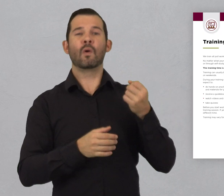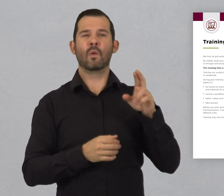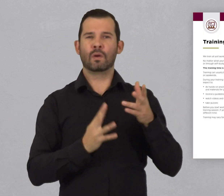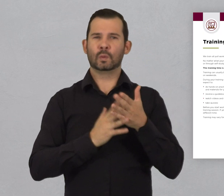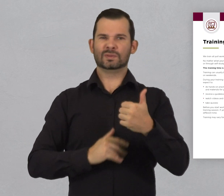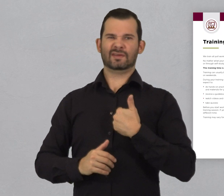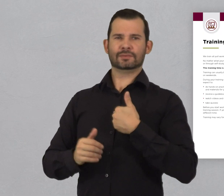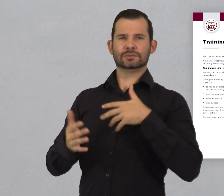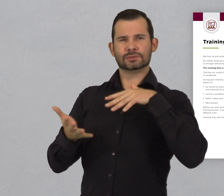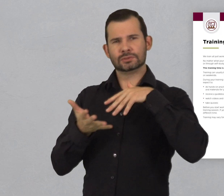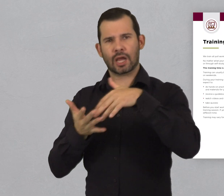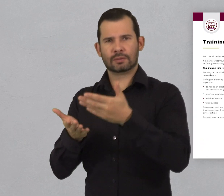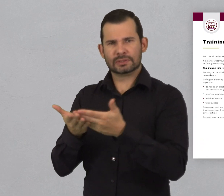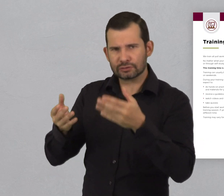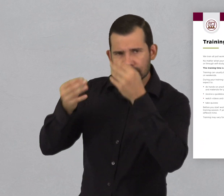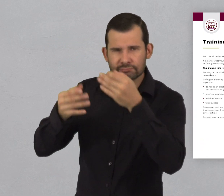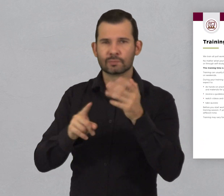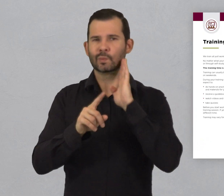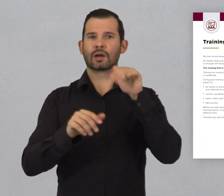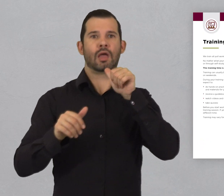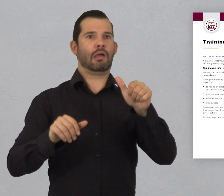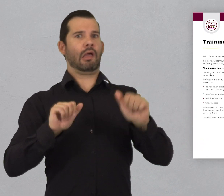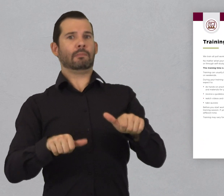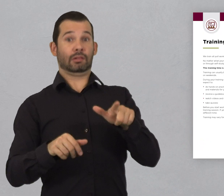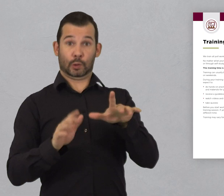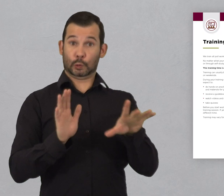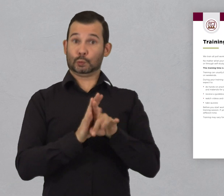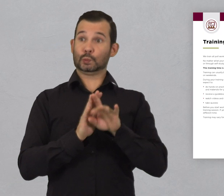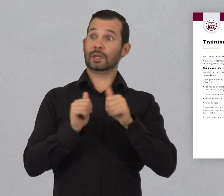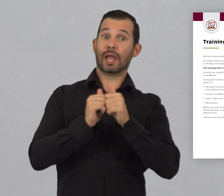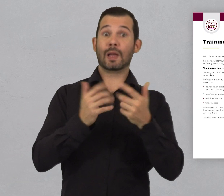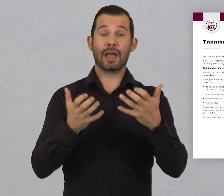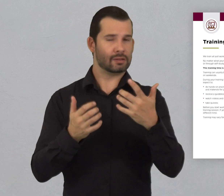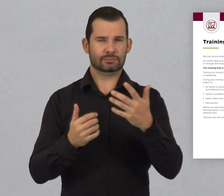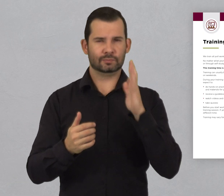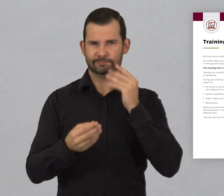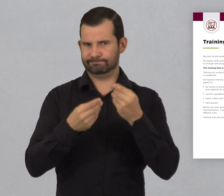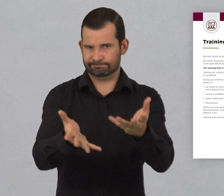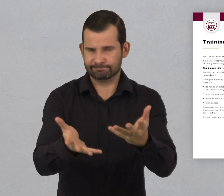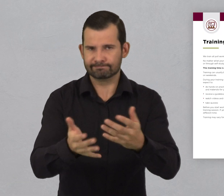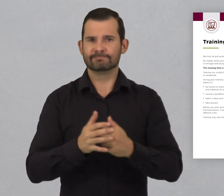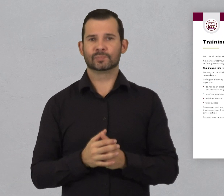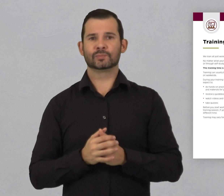trainer or through self-study materials (you will not be able to choose the format).